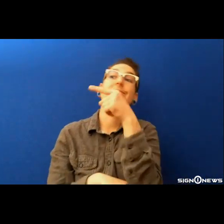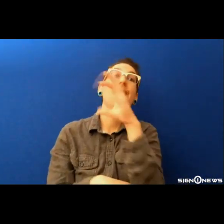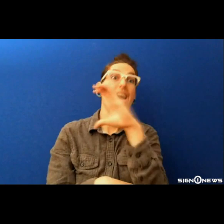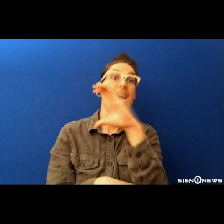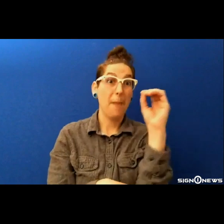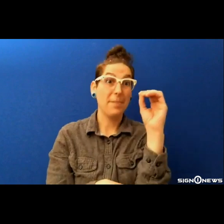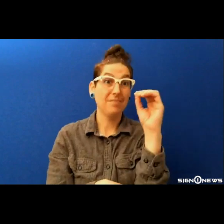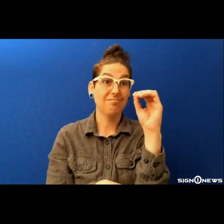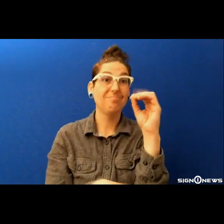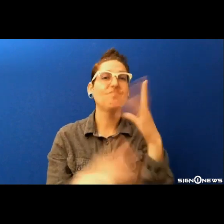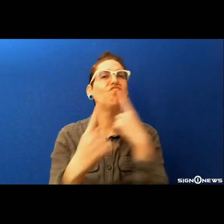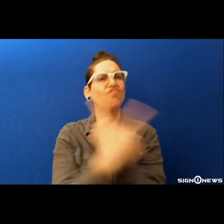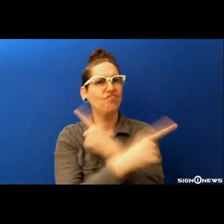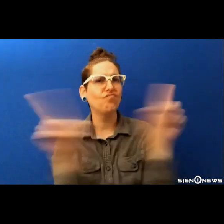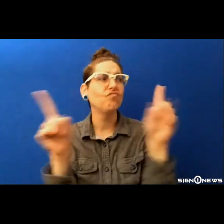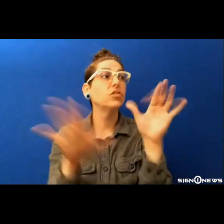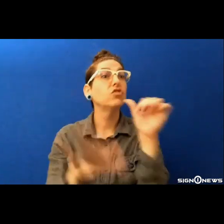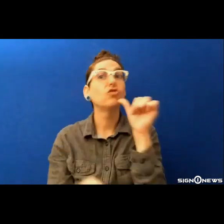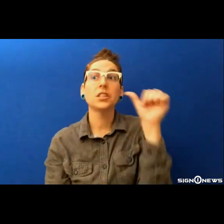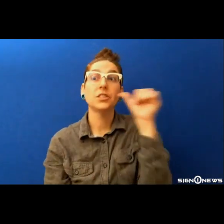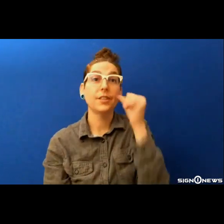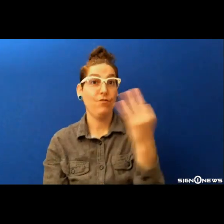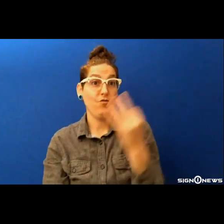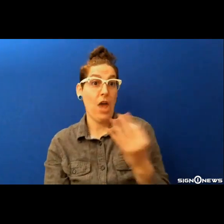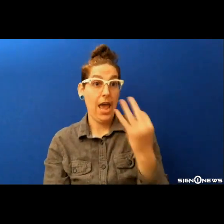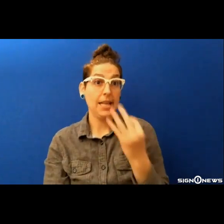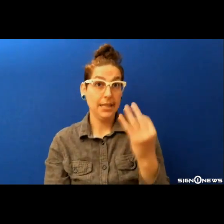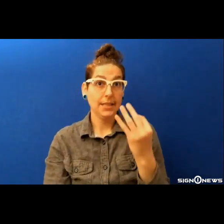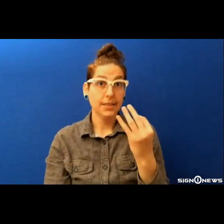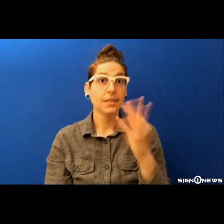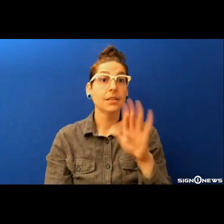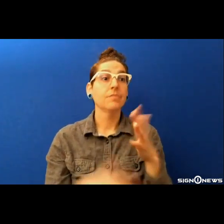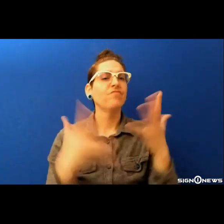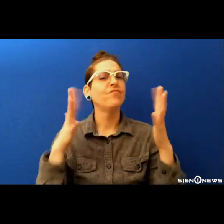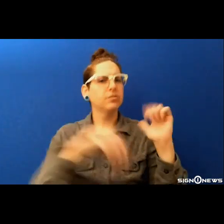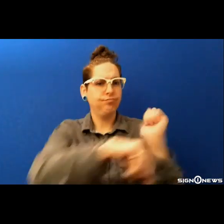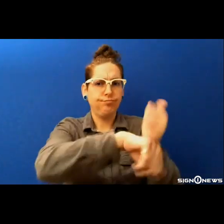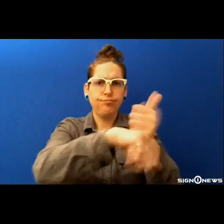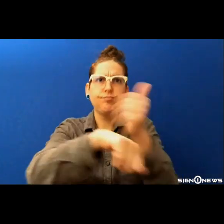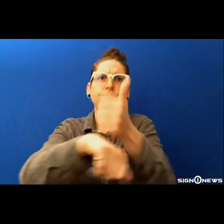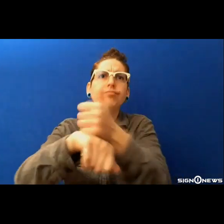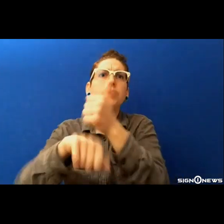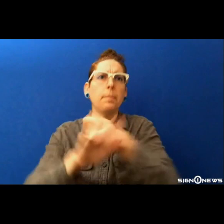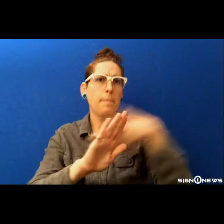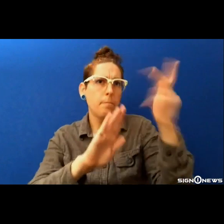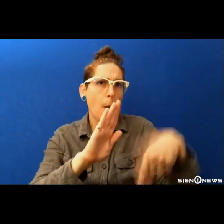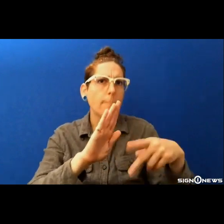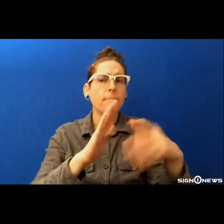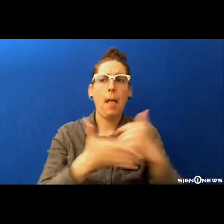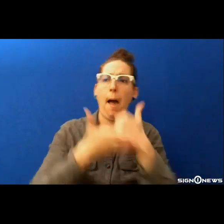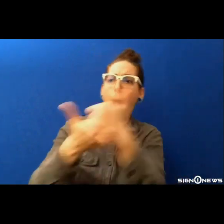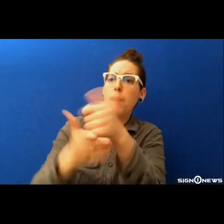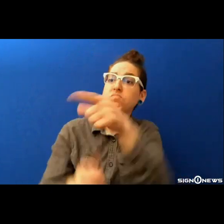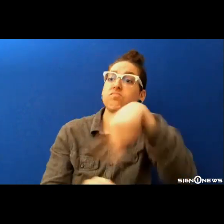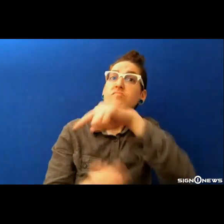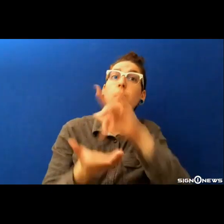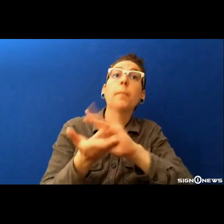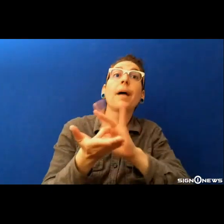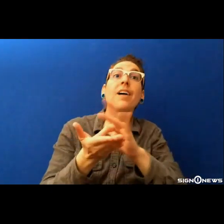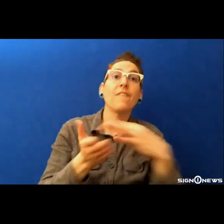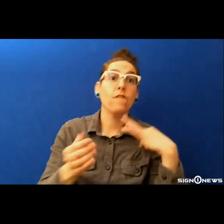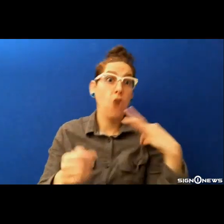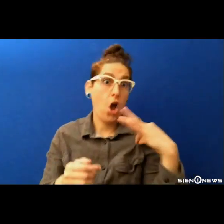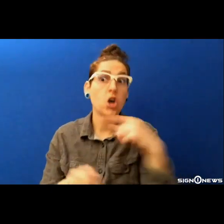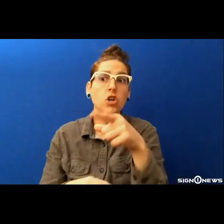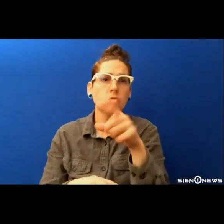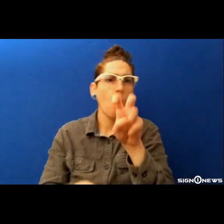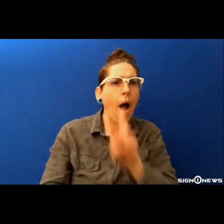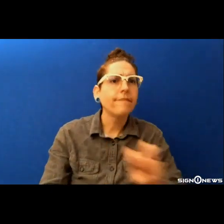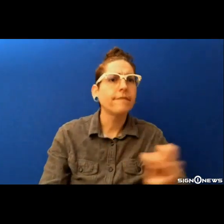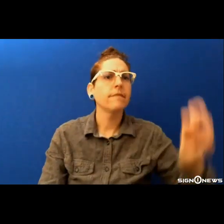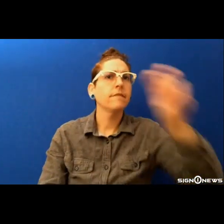The company announced Friday it has set up a program to give round-trip tickets to medical